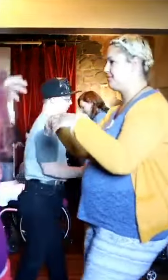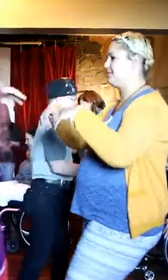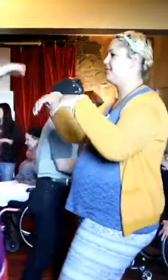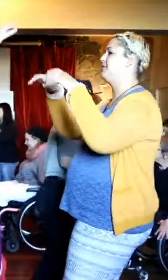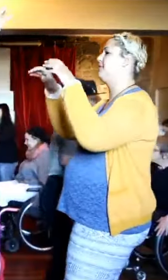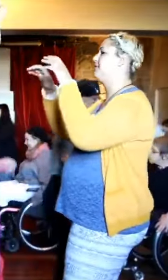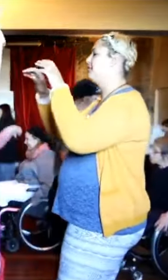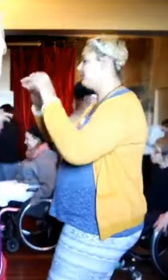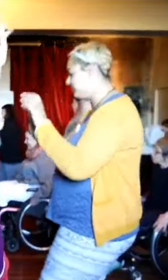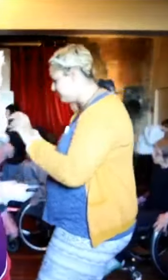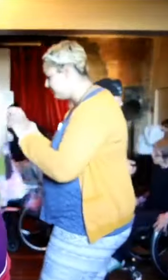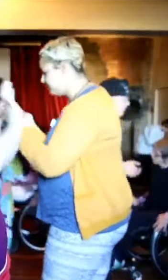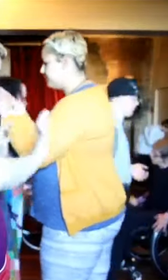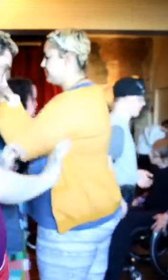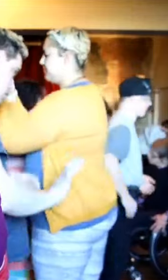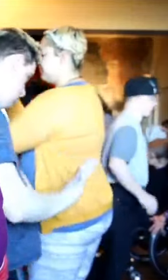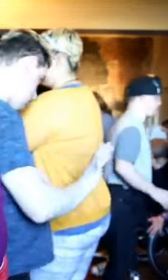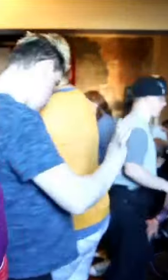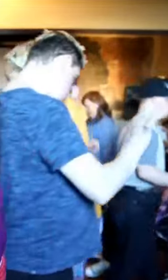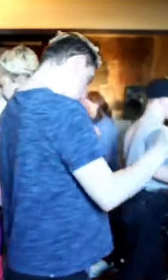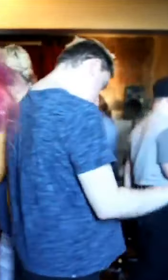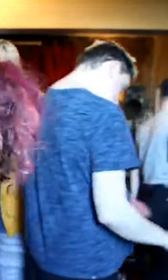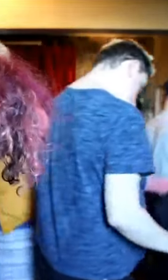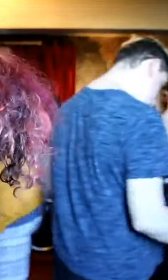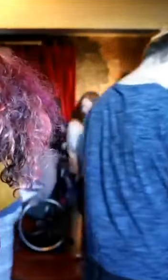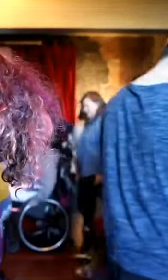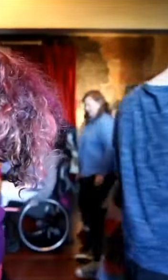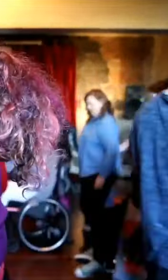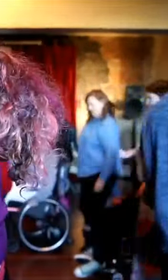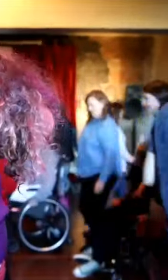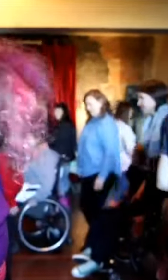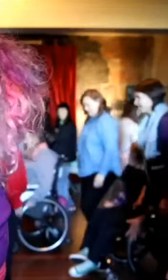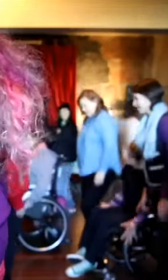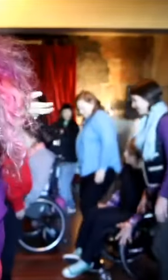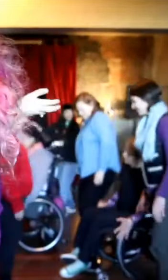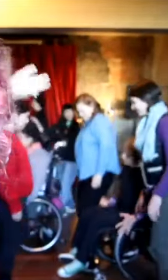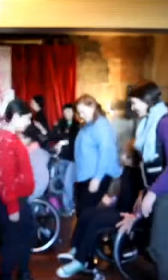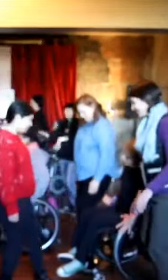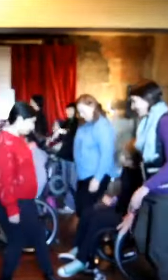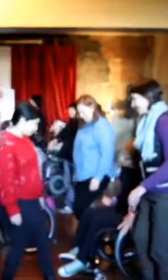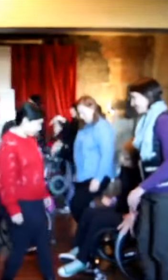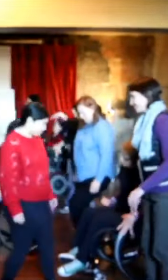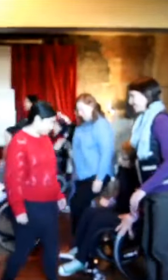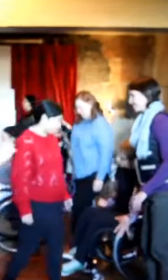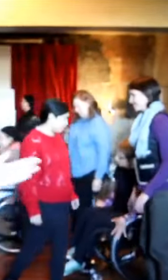Her art is truthful, raucously funny, discombobulating and piercingly blunt.